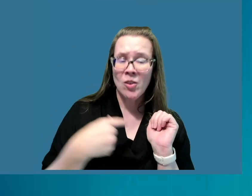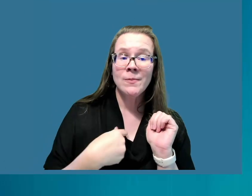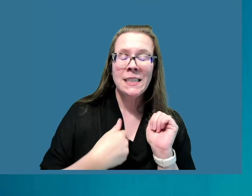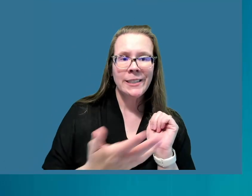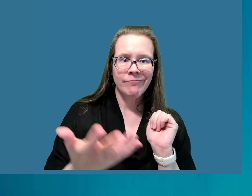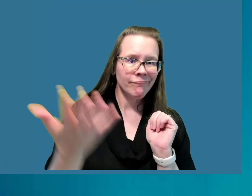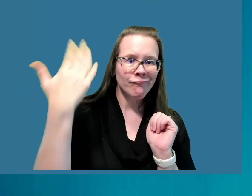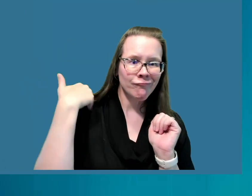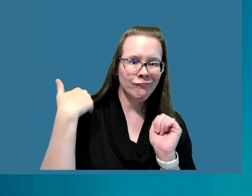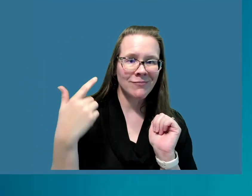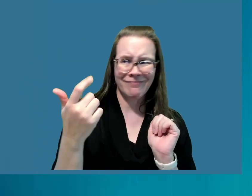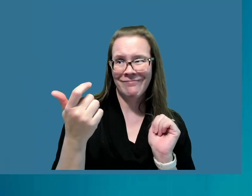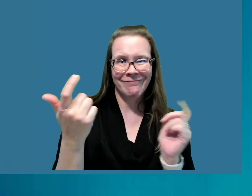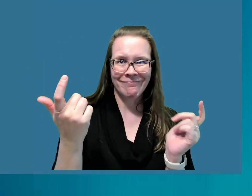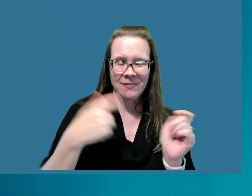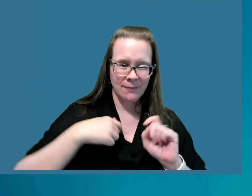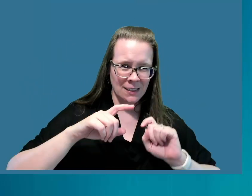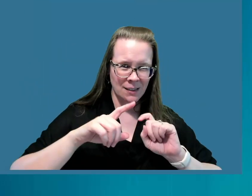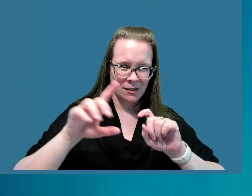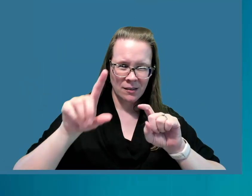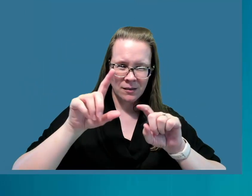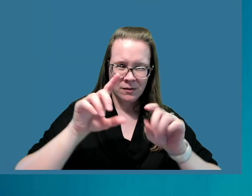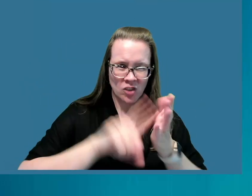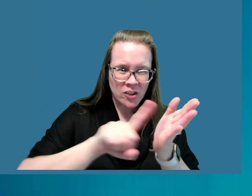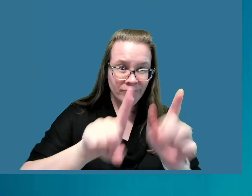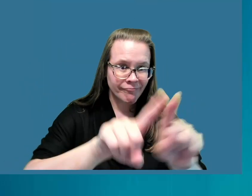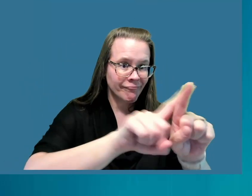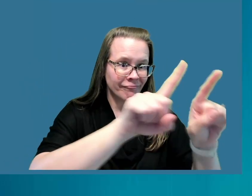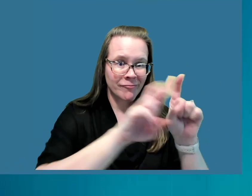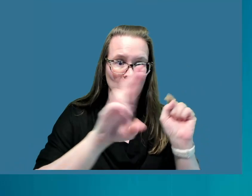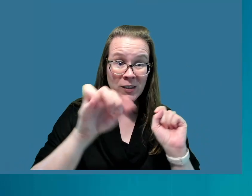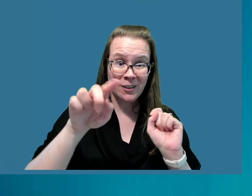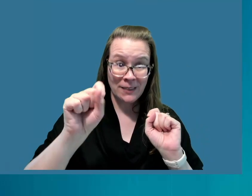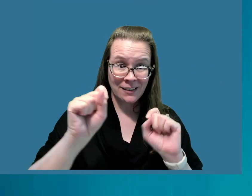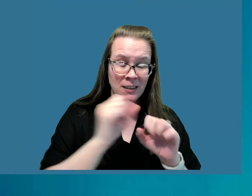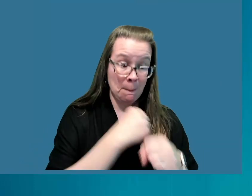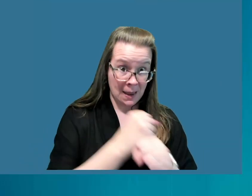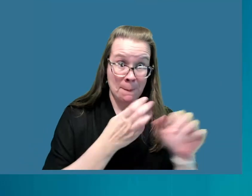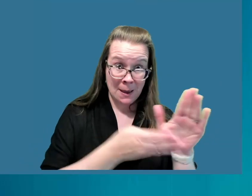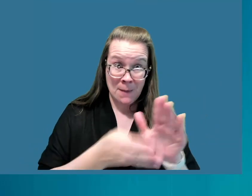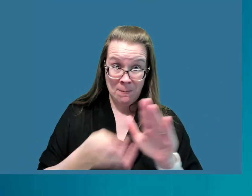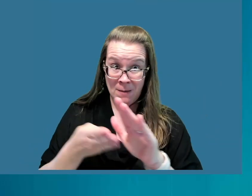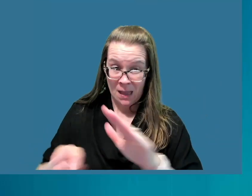So in the day that I make the cookie dough... um, uh, like several years ago I went ahead and